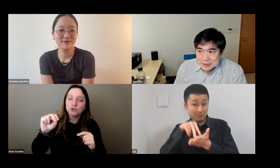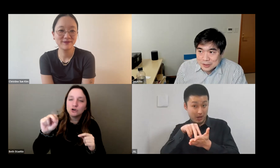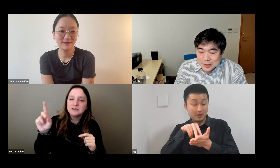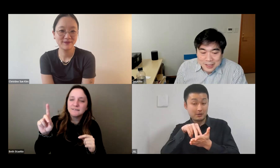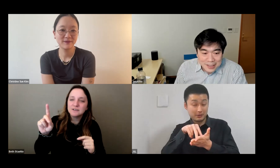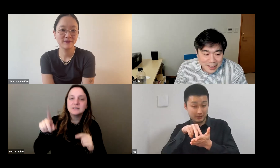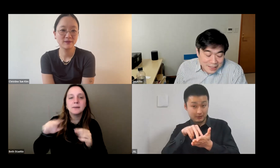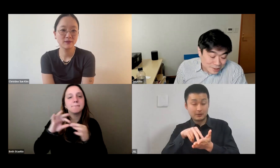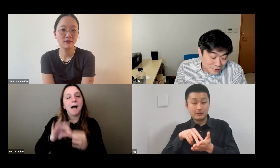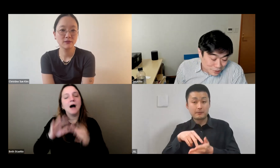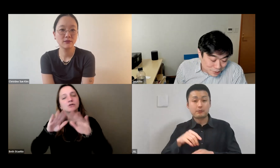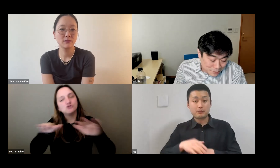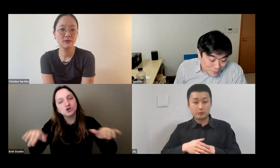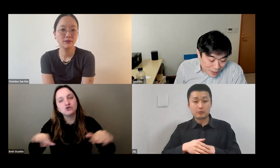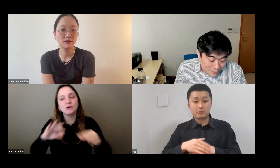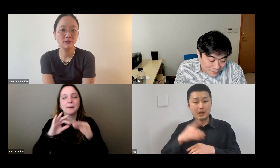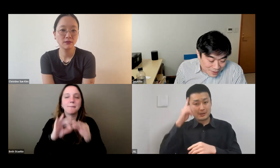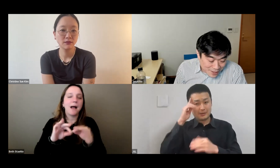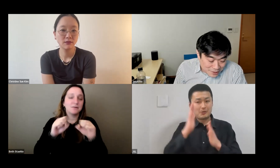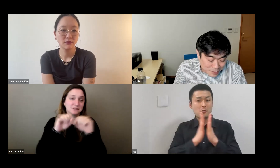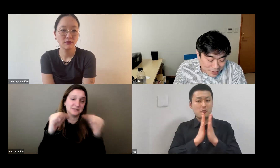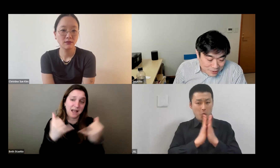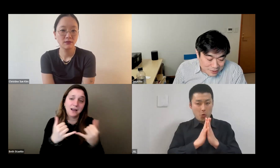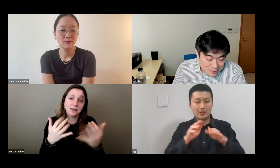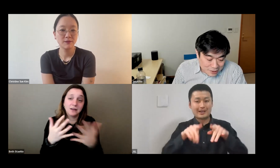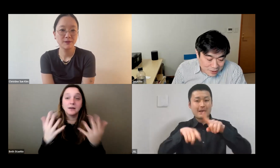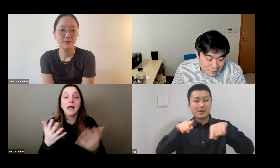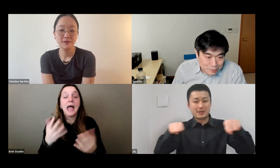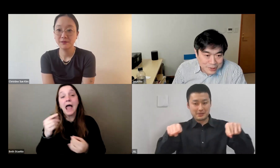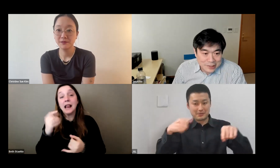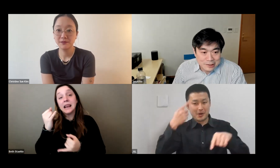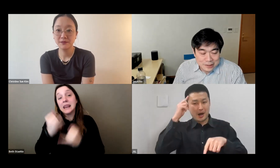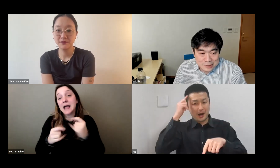So and then she's also, last but not least, a brilliant artist.